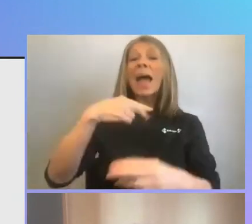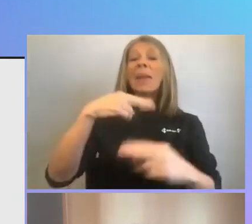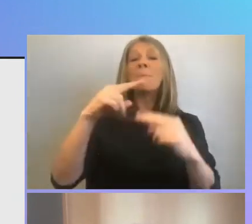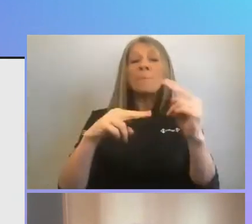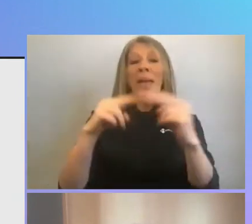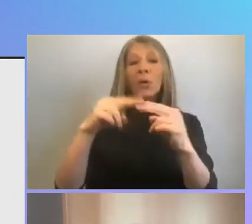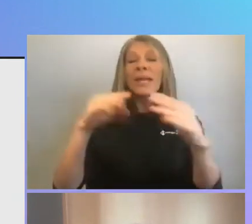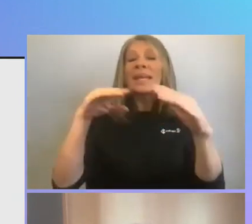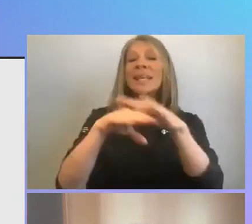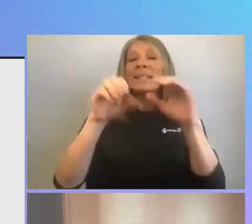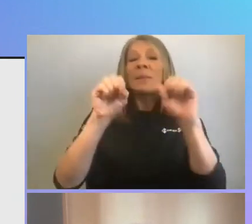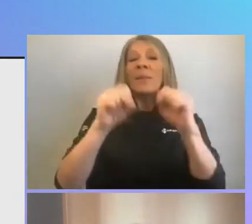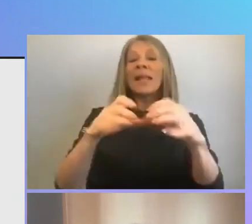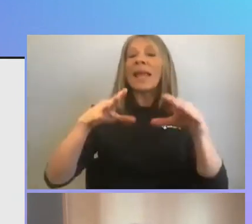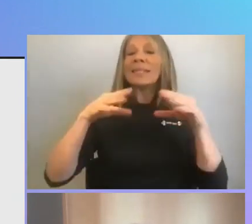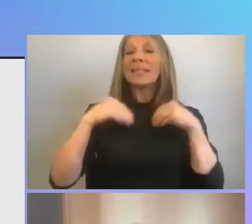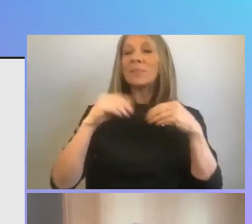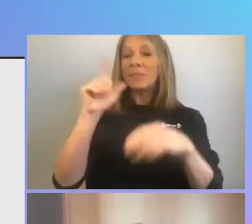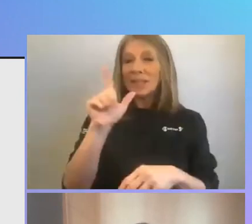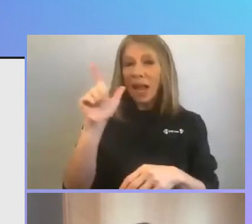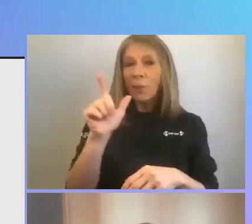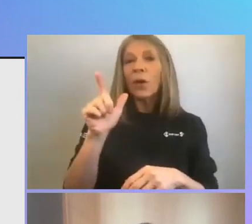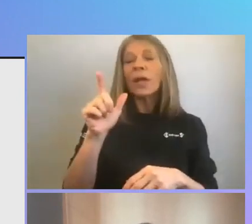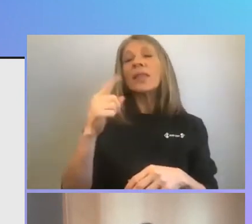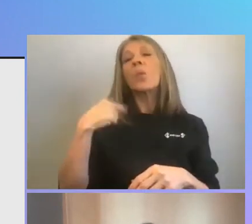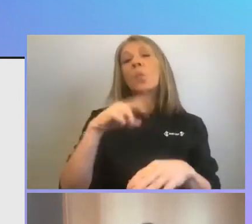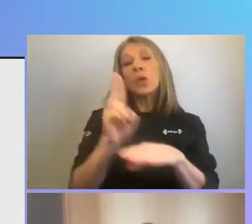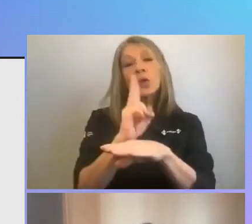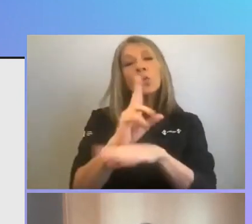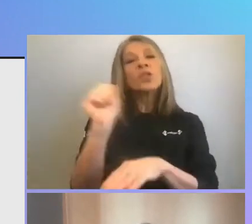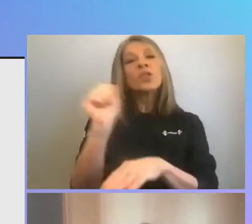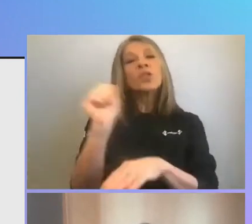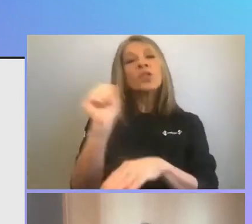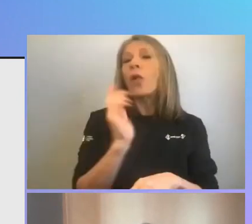built the accessibility Acceptance Criteria library that we use in all of our JIRA tickets. This library